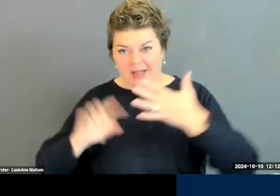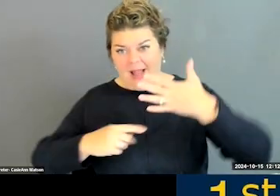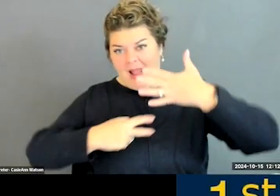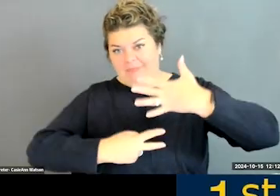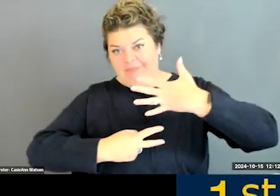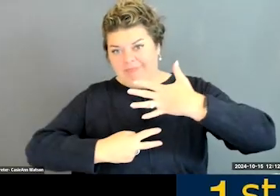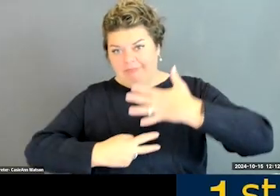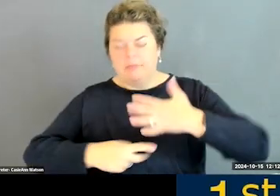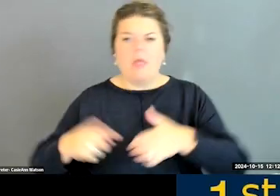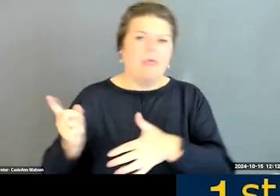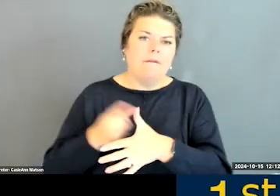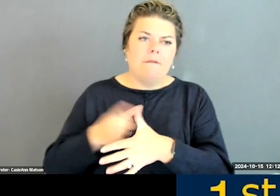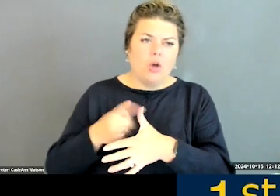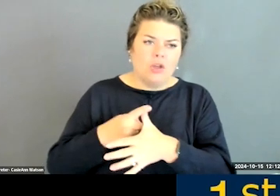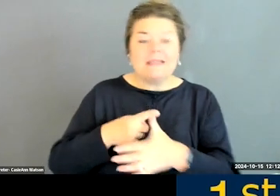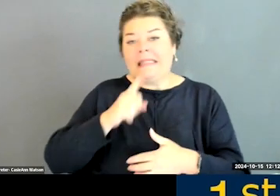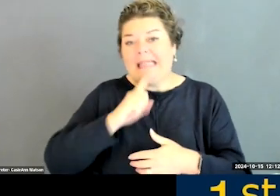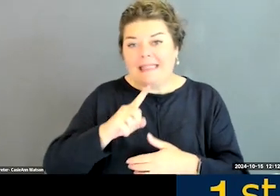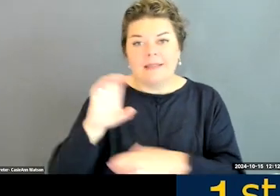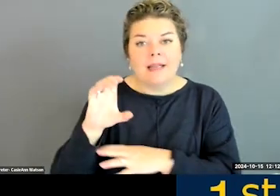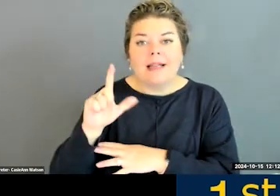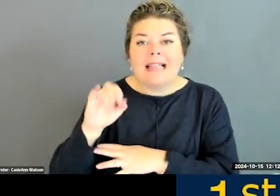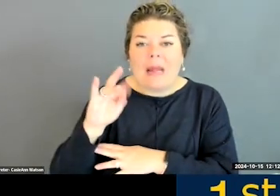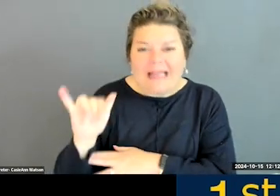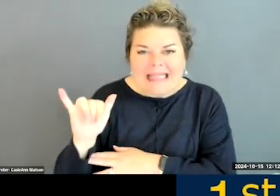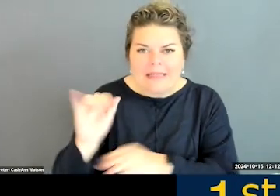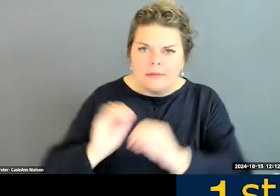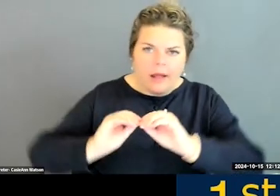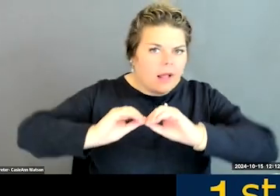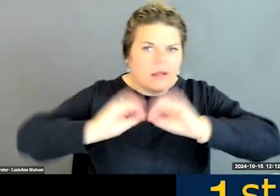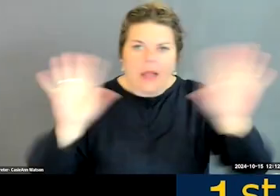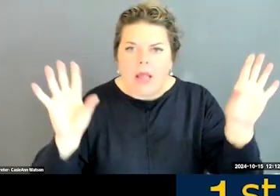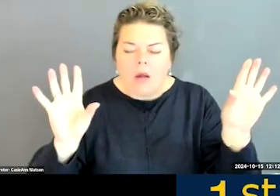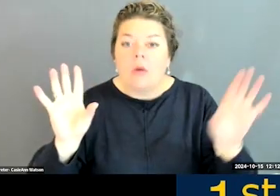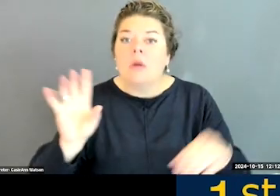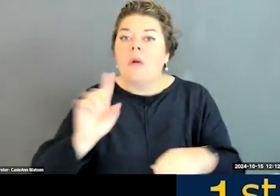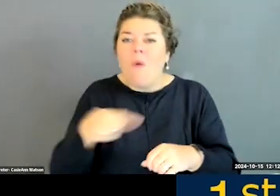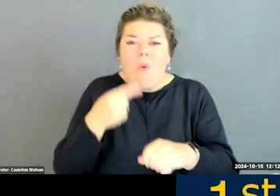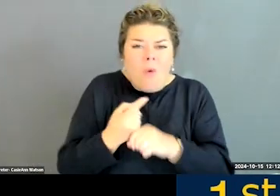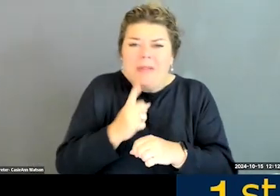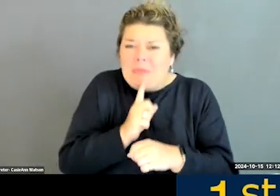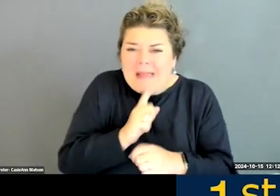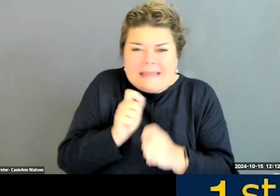The first C is "Clarity." We need to be clear and only communicate specific messages,